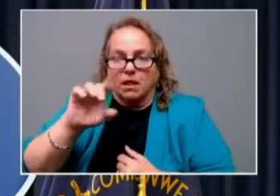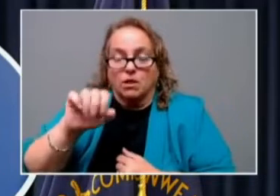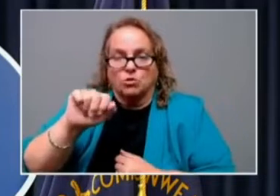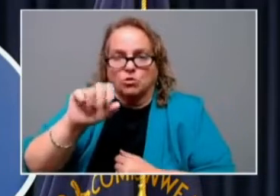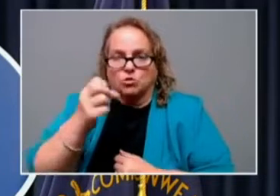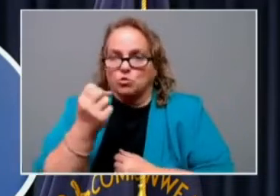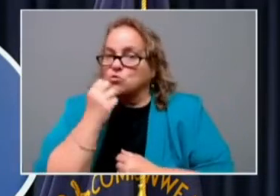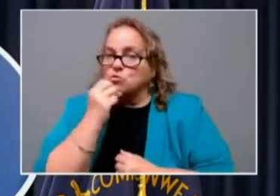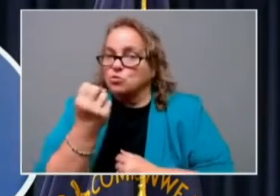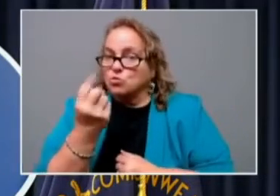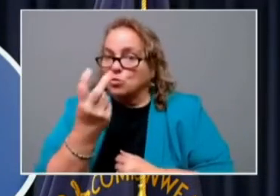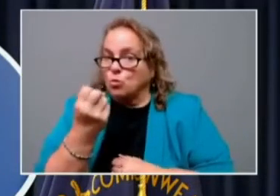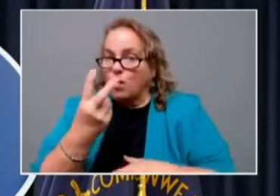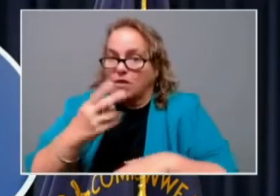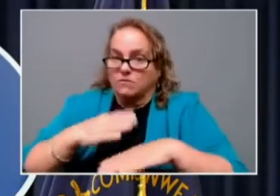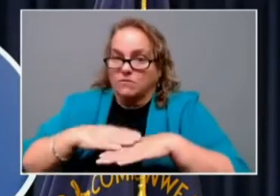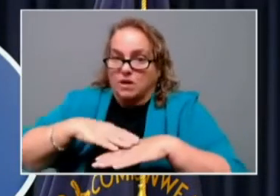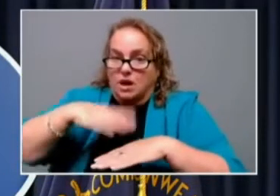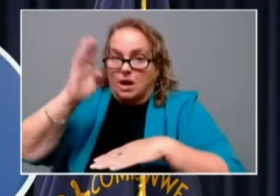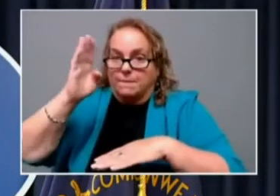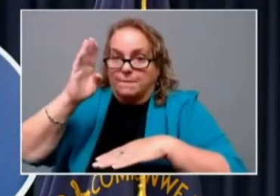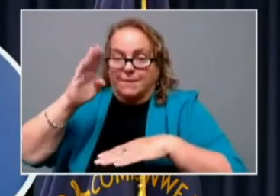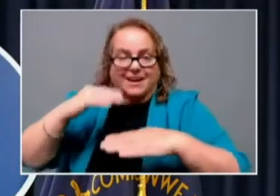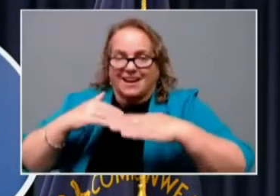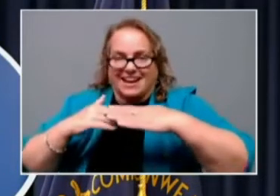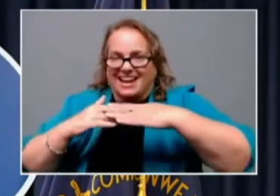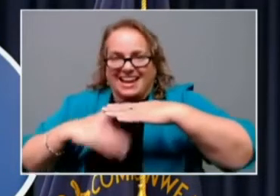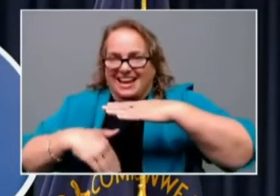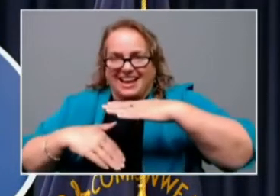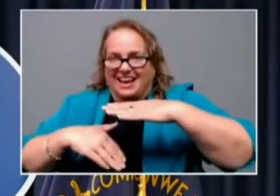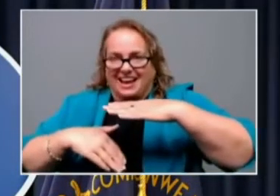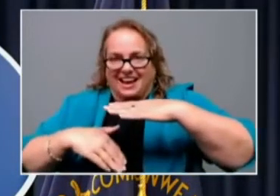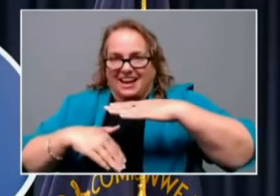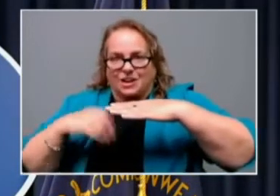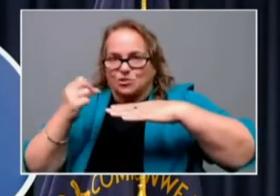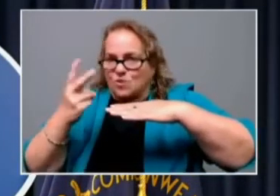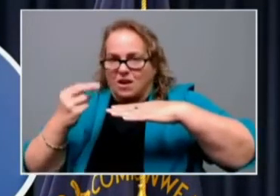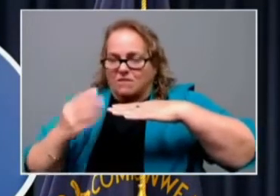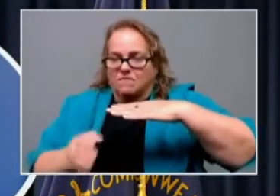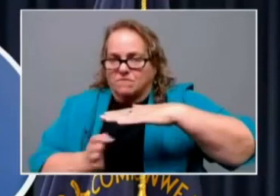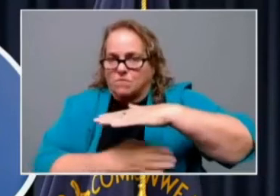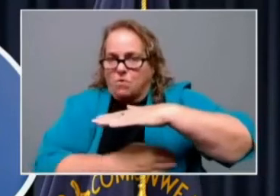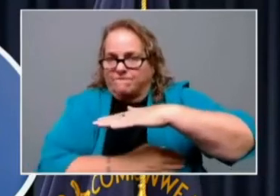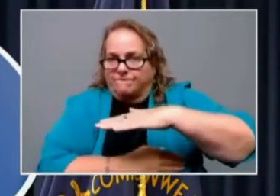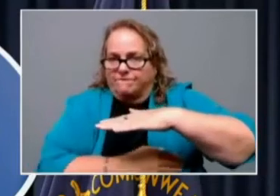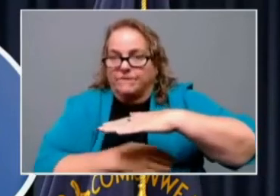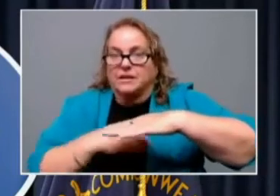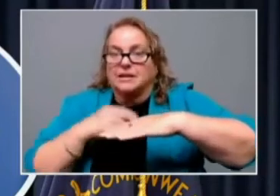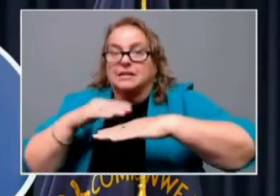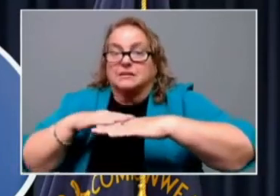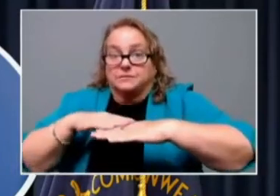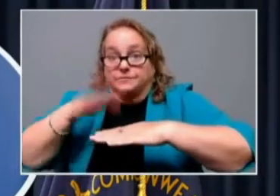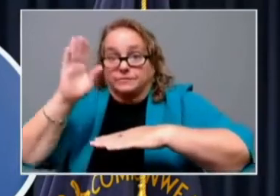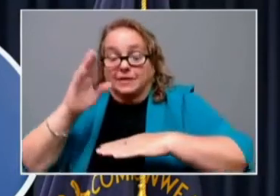leaves out those numbers of Kentucky ins that are under 12, 69% of Kentucky